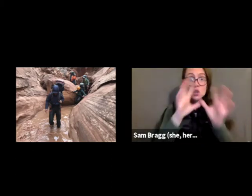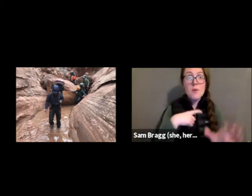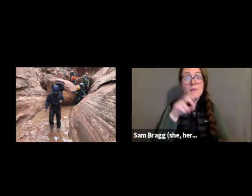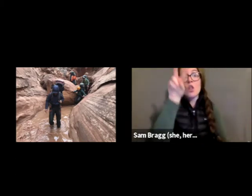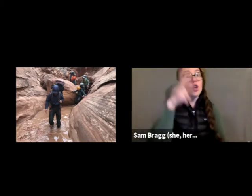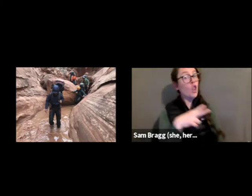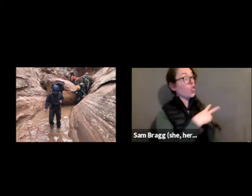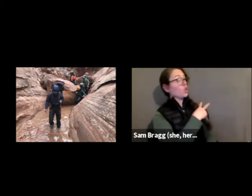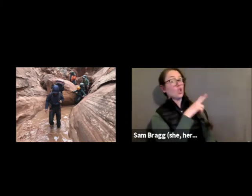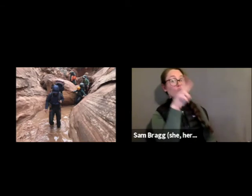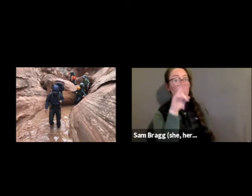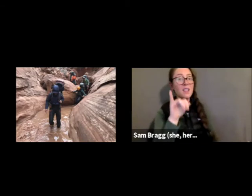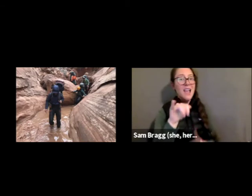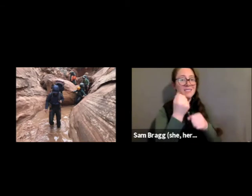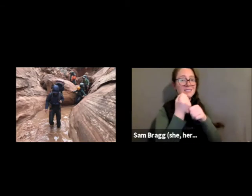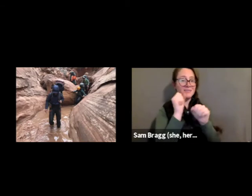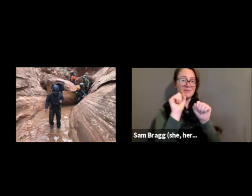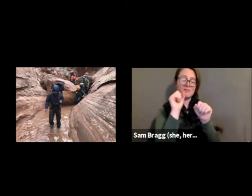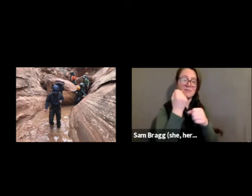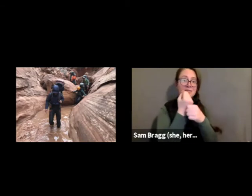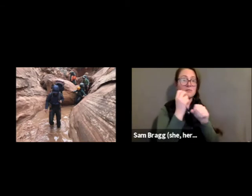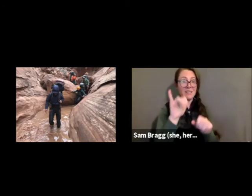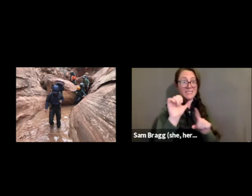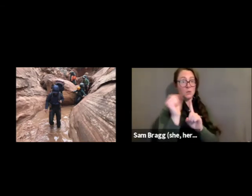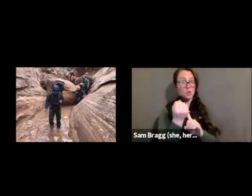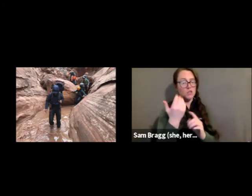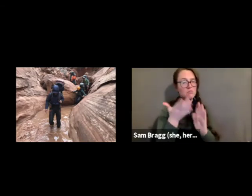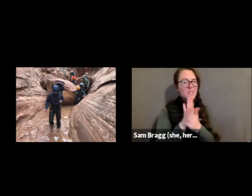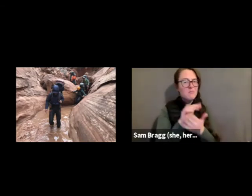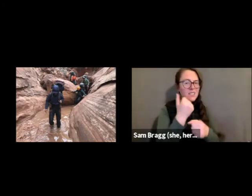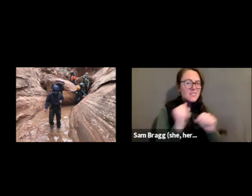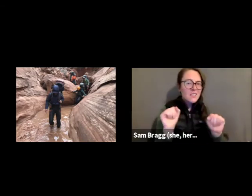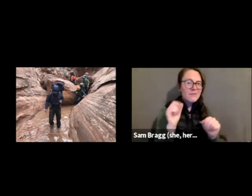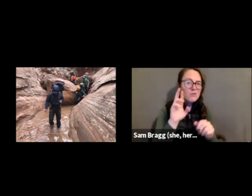but then there i was having to like either look way up ahead of me or down below me